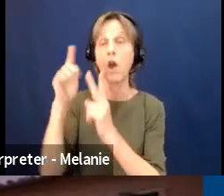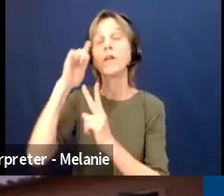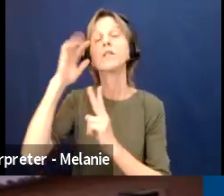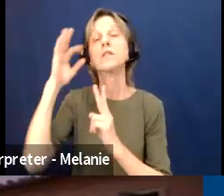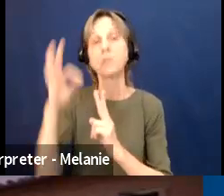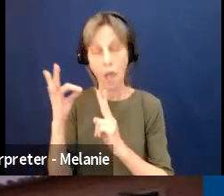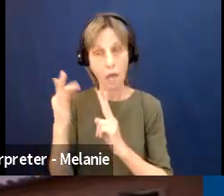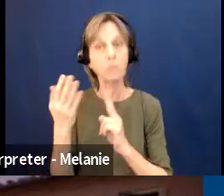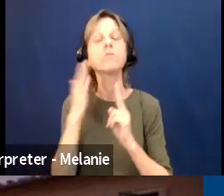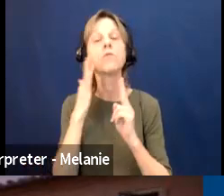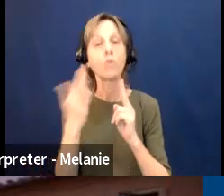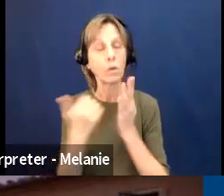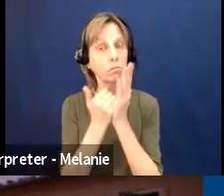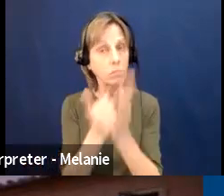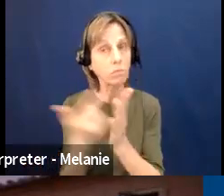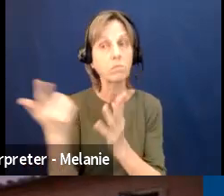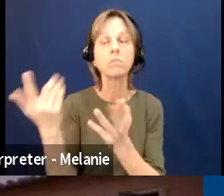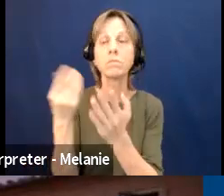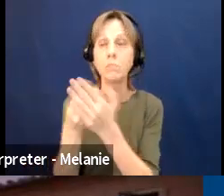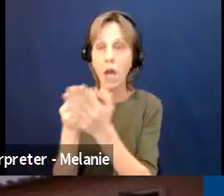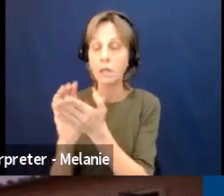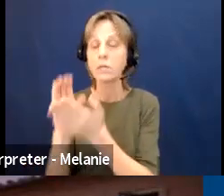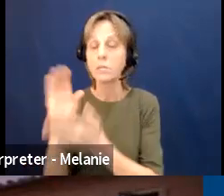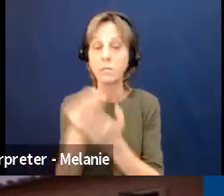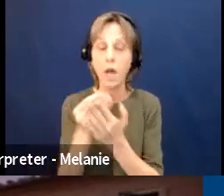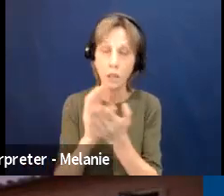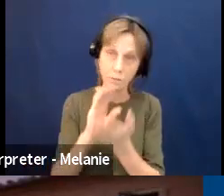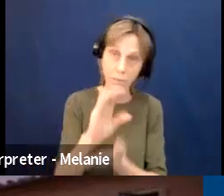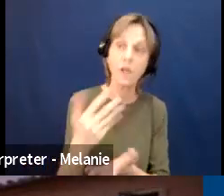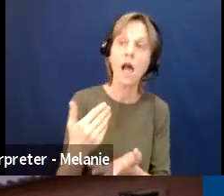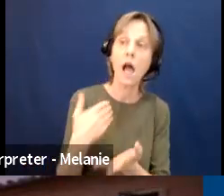and our cs is bringing money to the table and we actually have projects that are in the process of